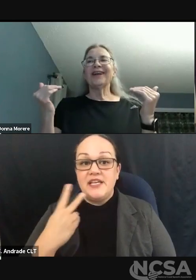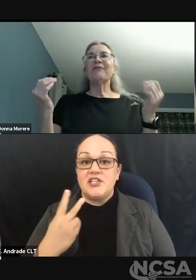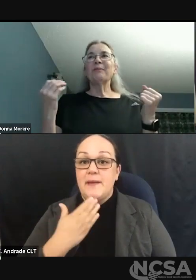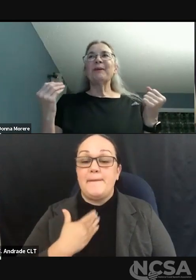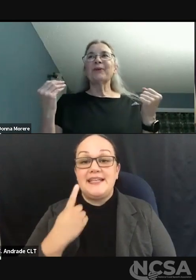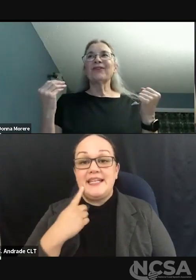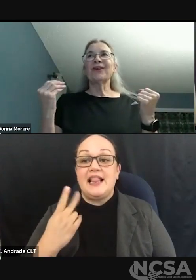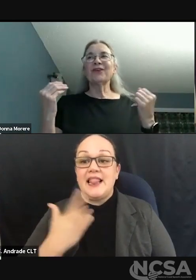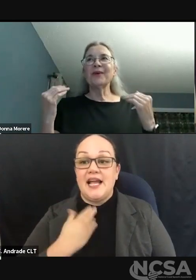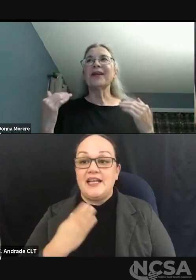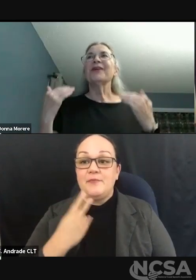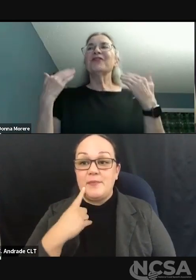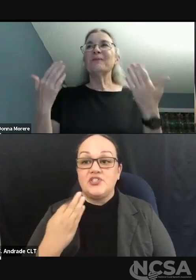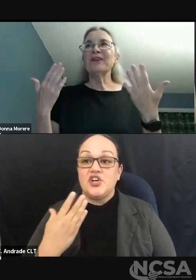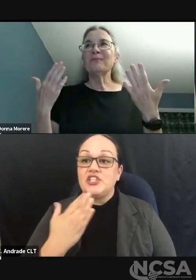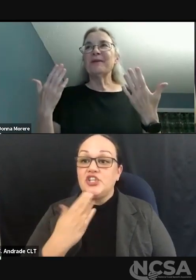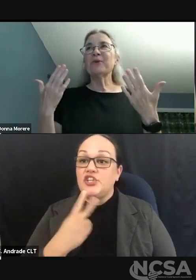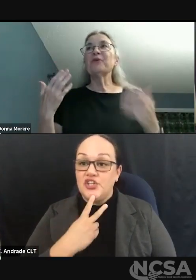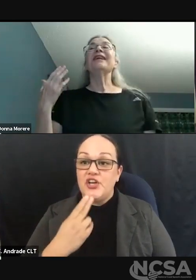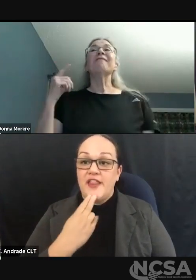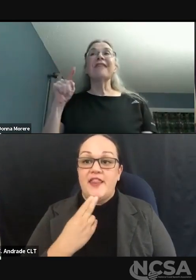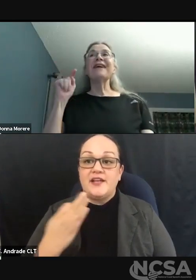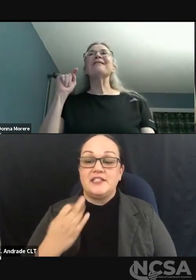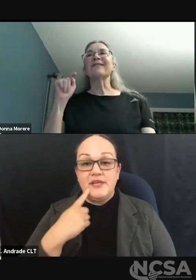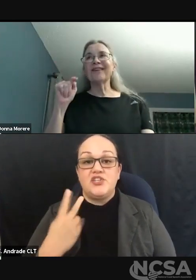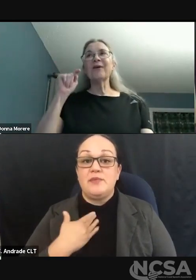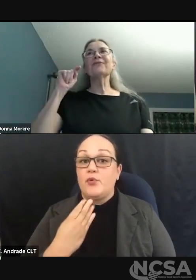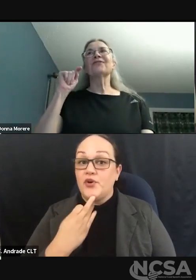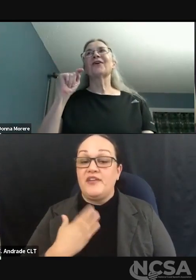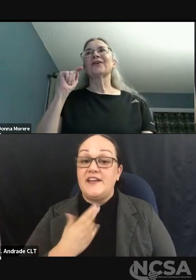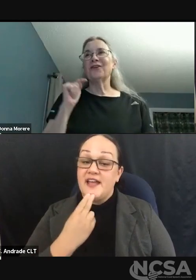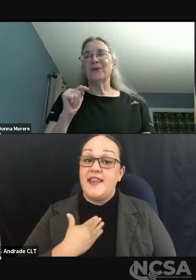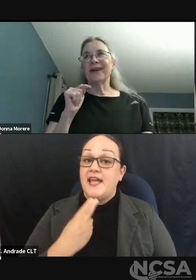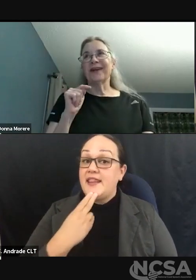and if the people start cueing their speech may improve, and if they themselves start cueing